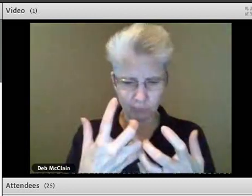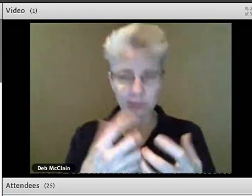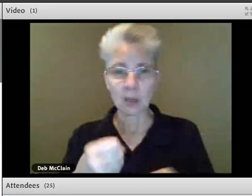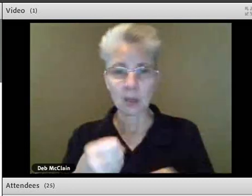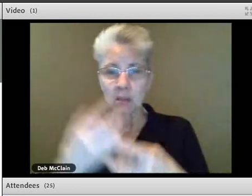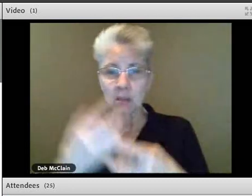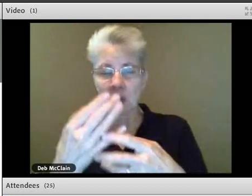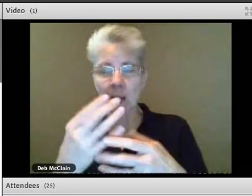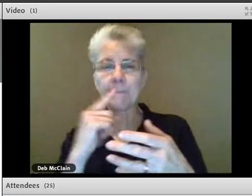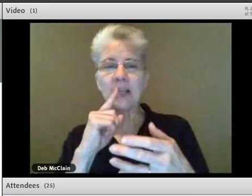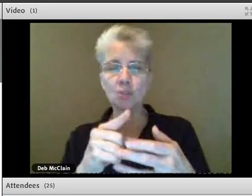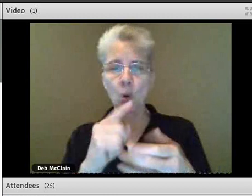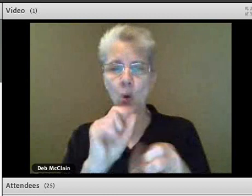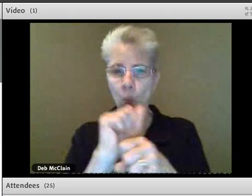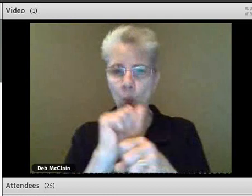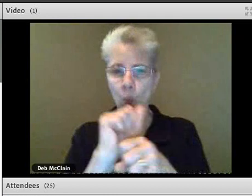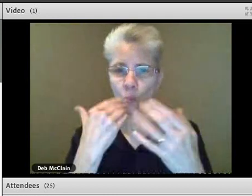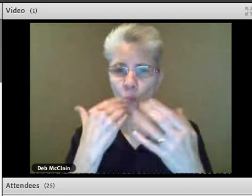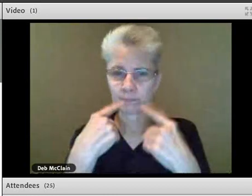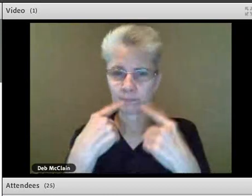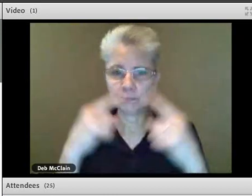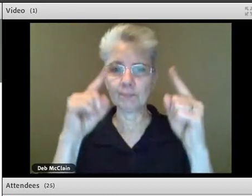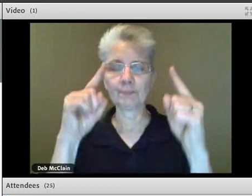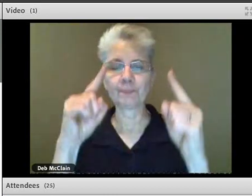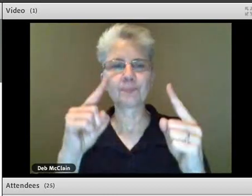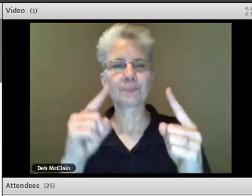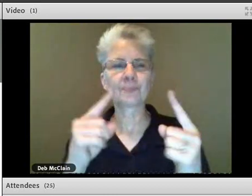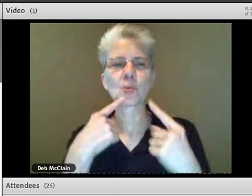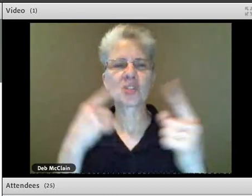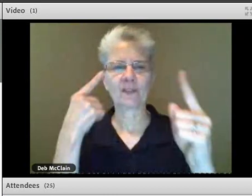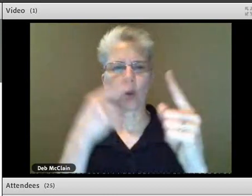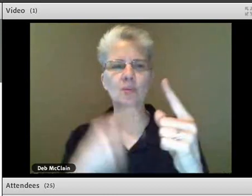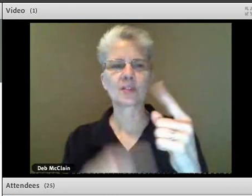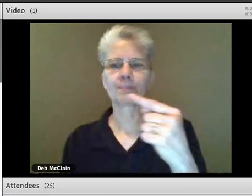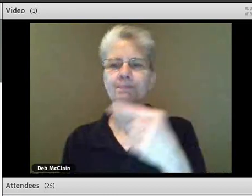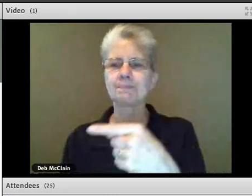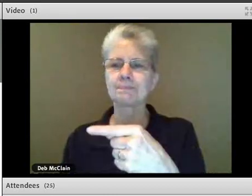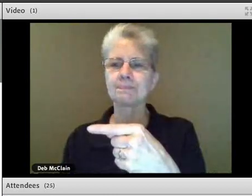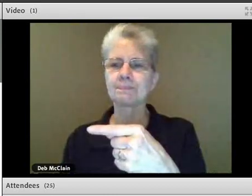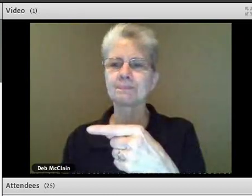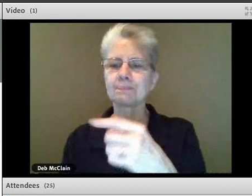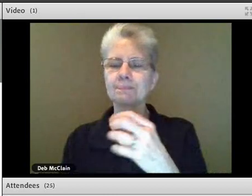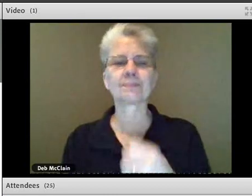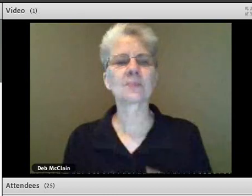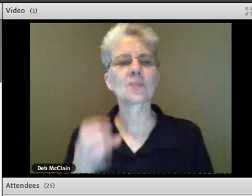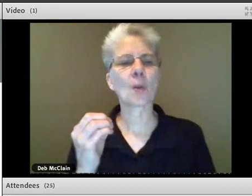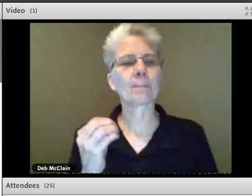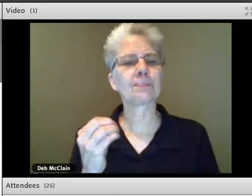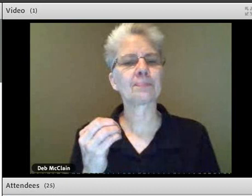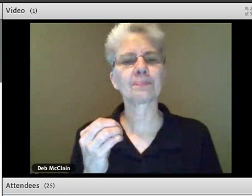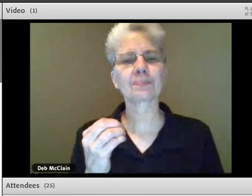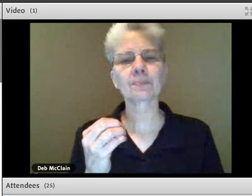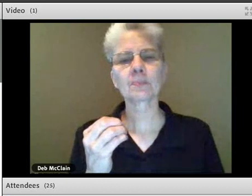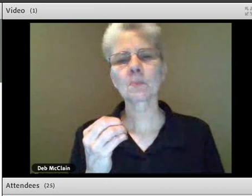Make sure your workflow achieves your goals, so... Whoops.